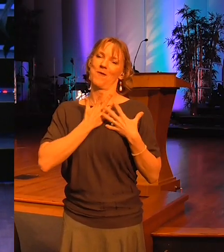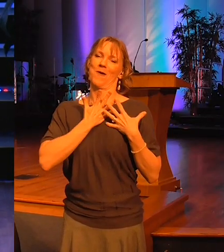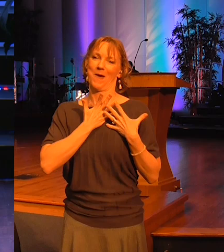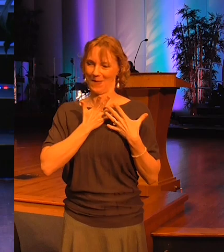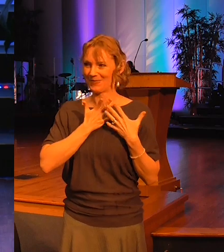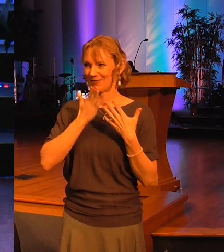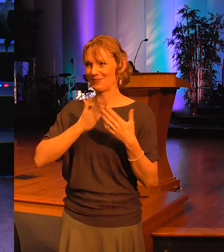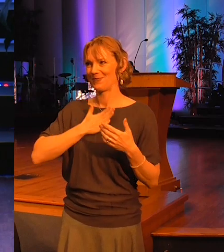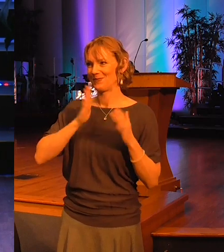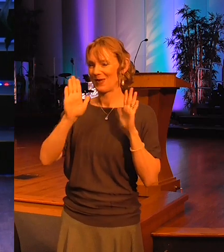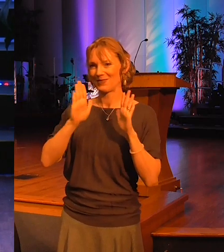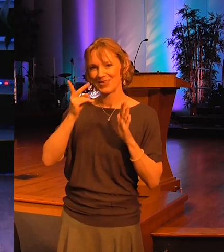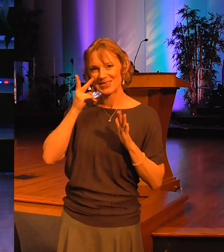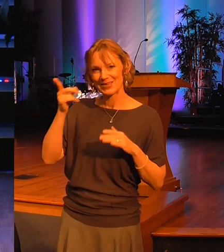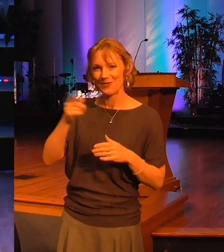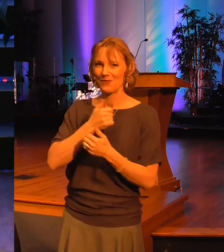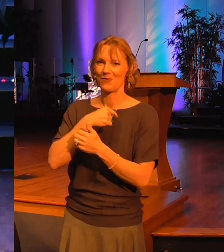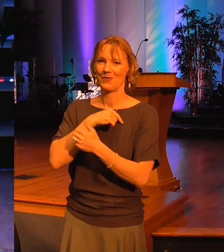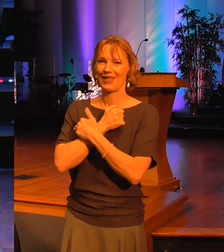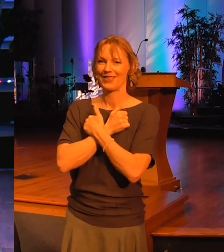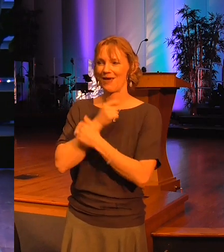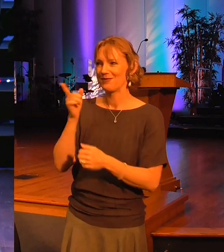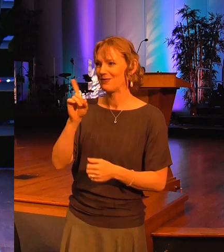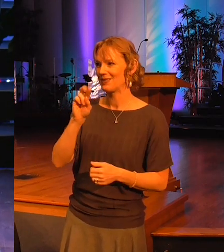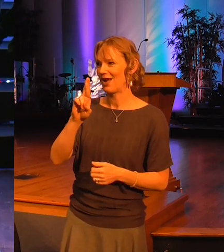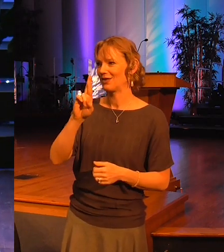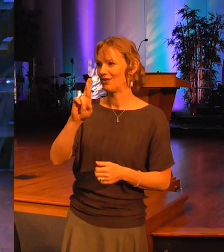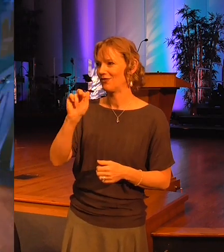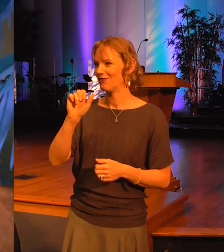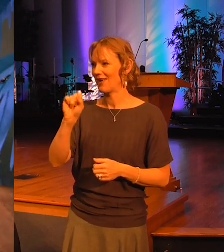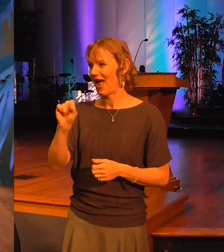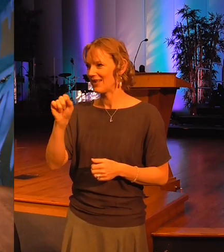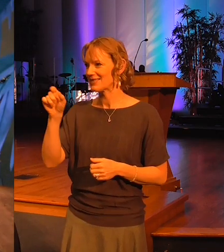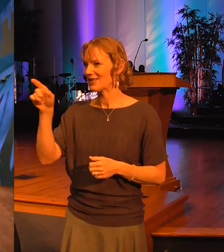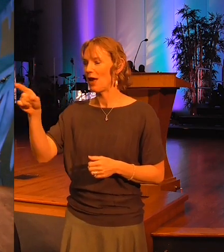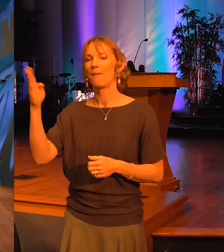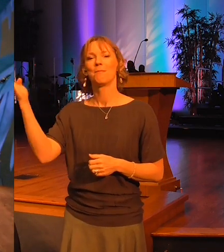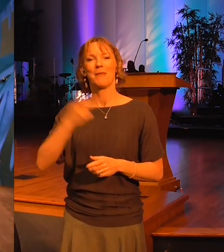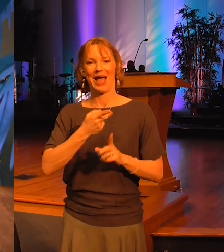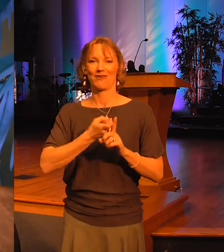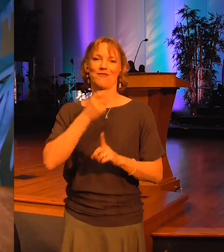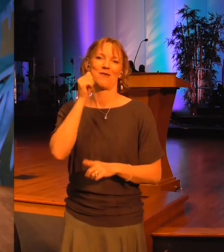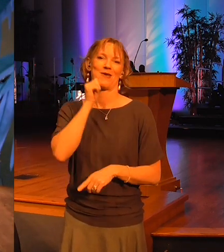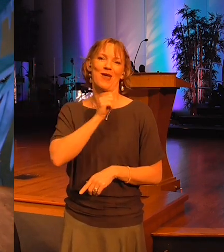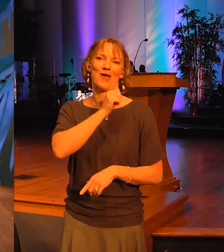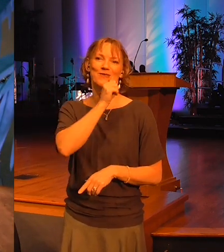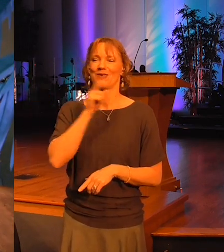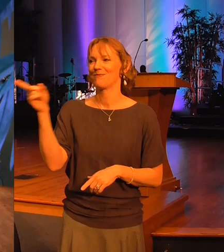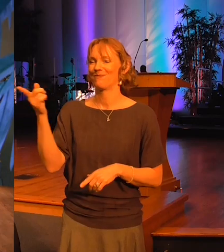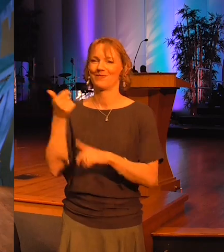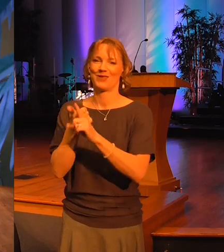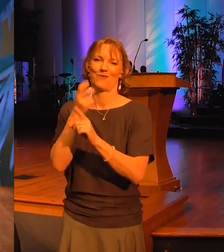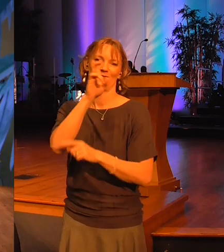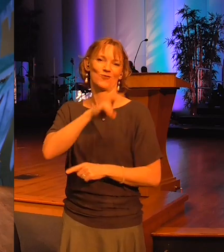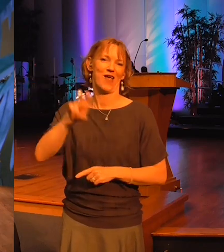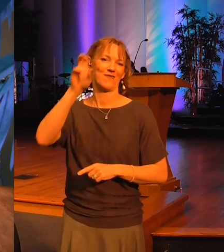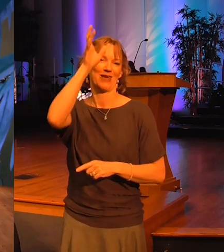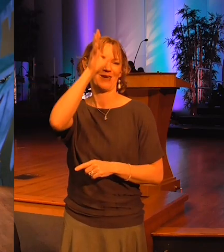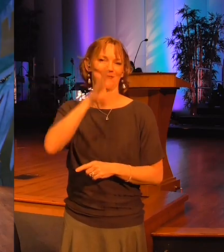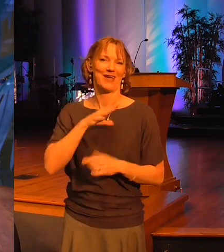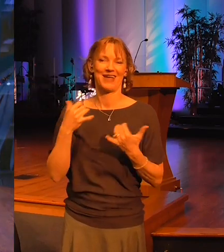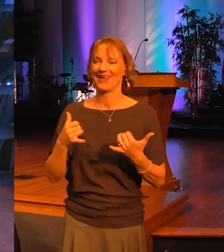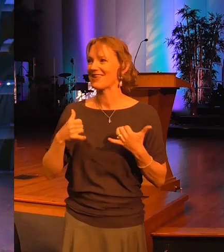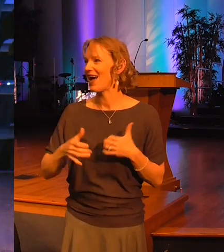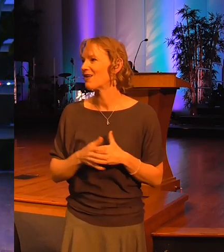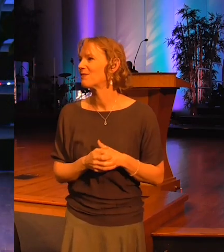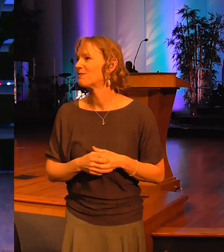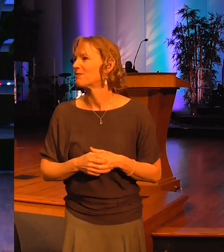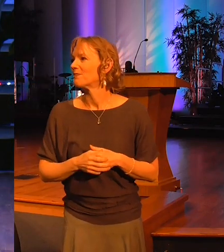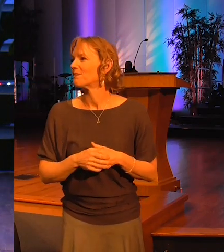Dr raz back from Arizona back from Arizona he's a traveling man so it's um the middle